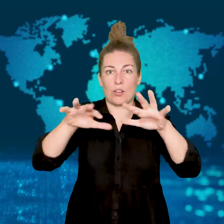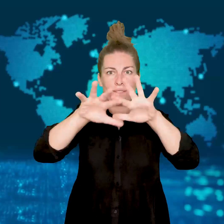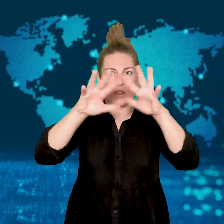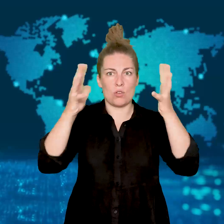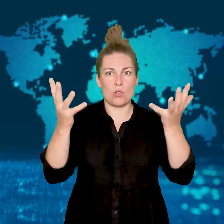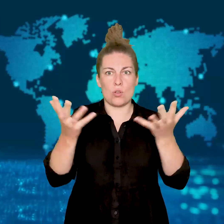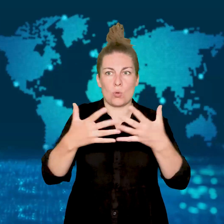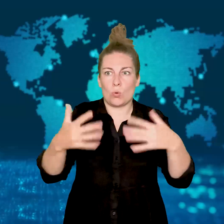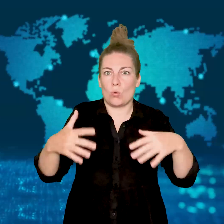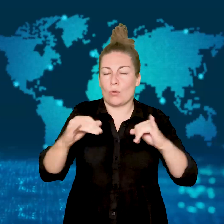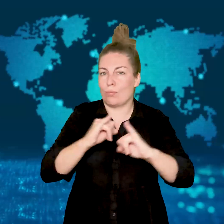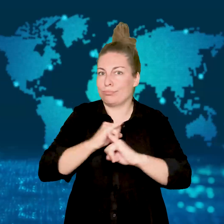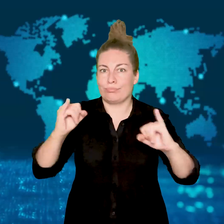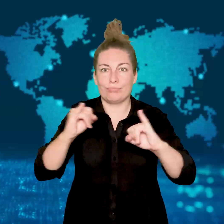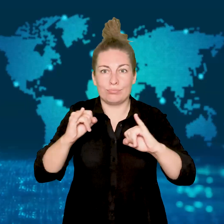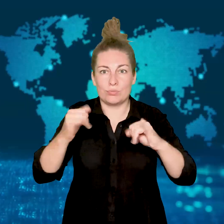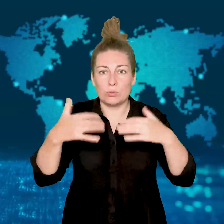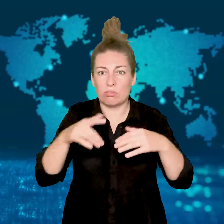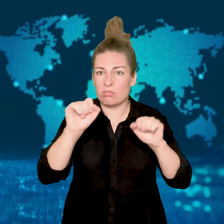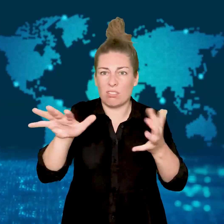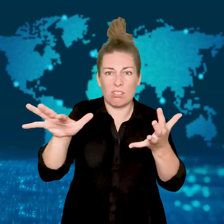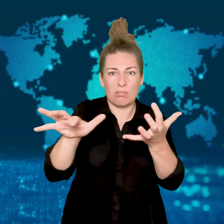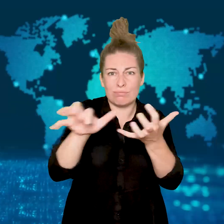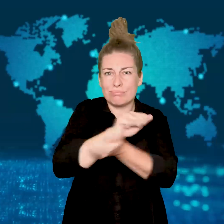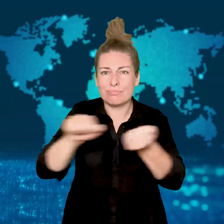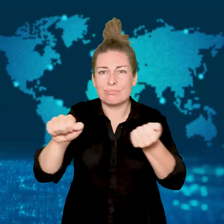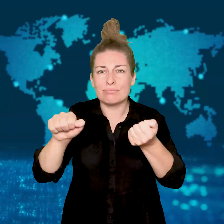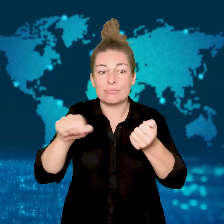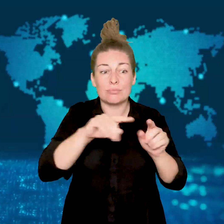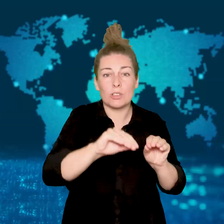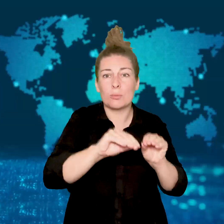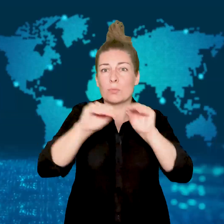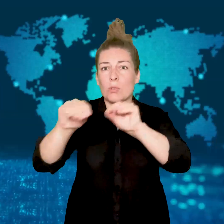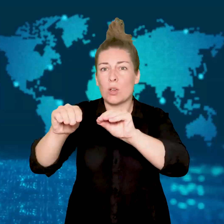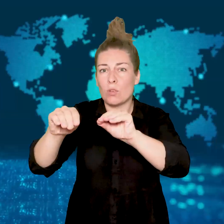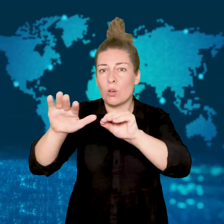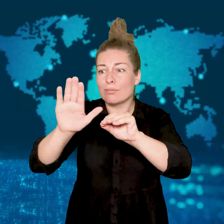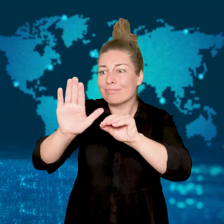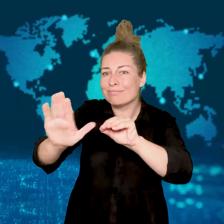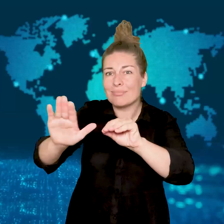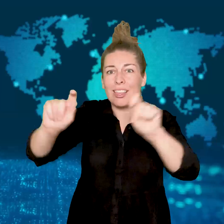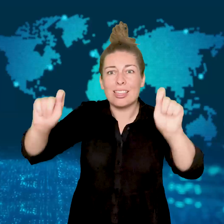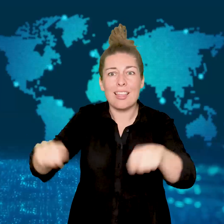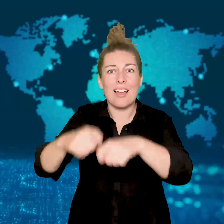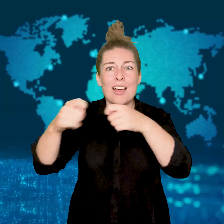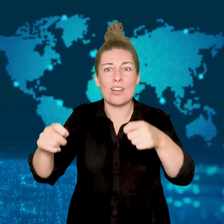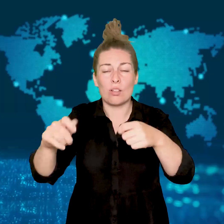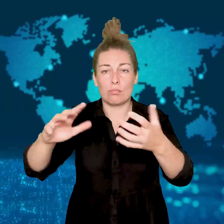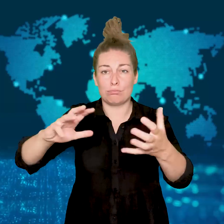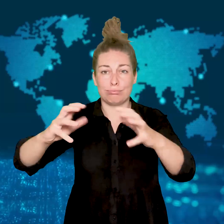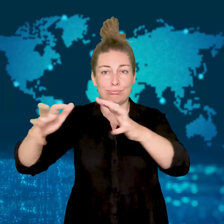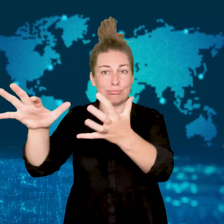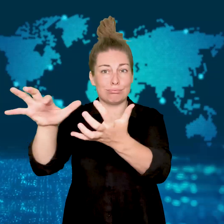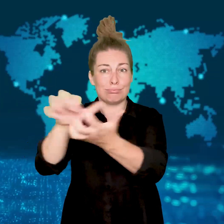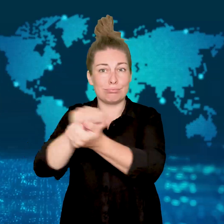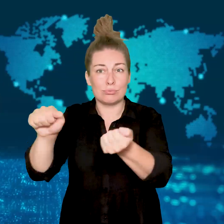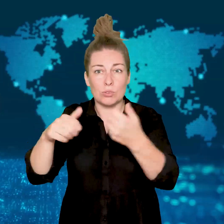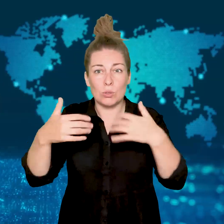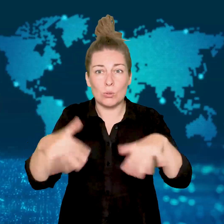They may pollute waterways and spread diseases.